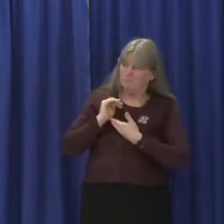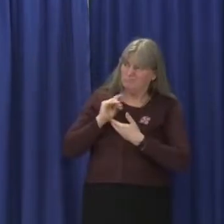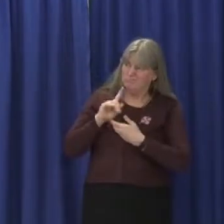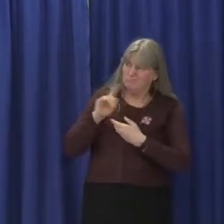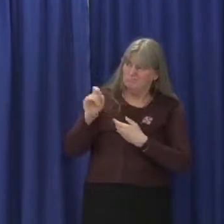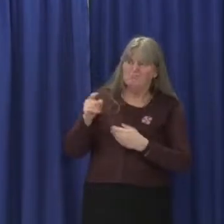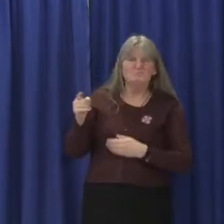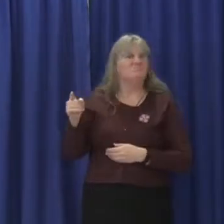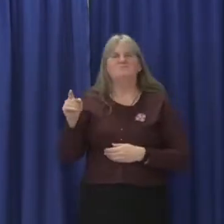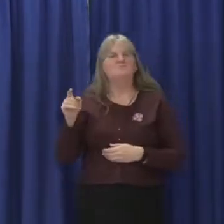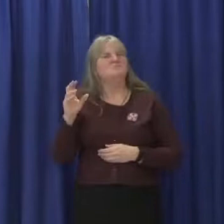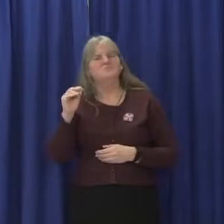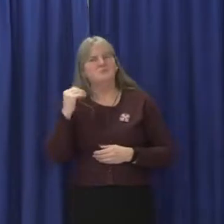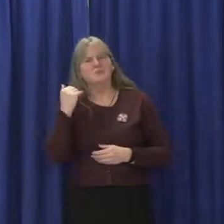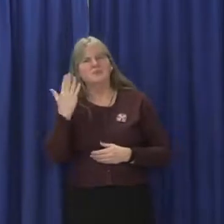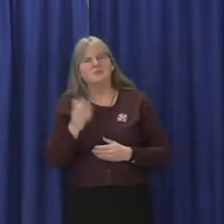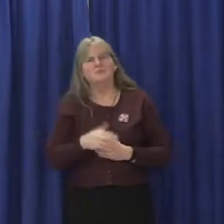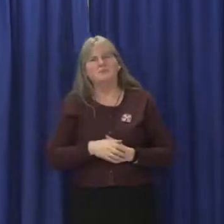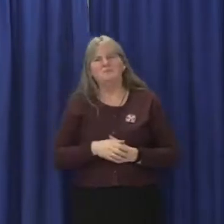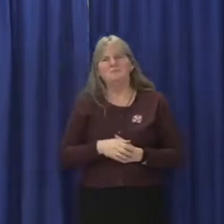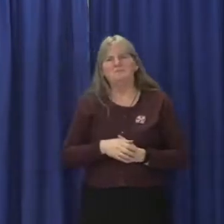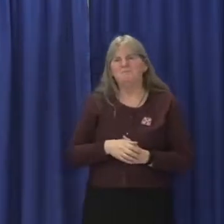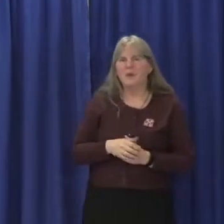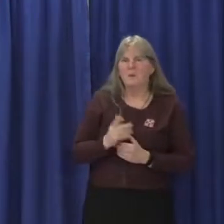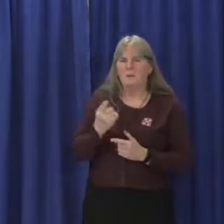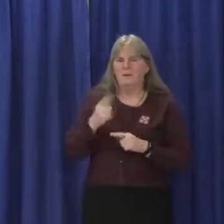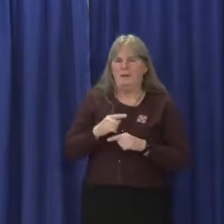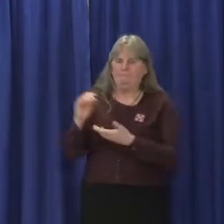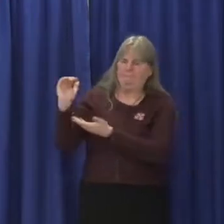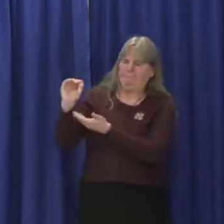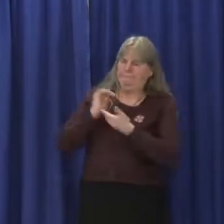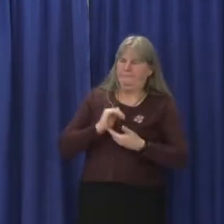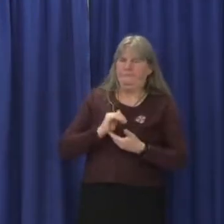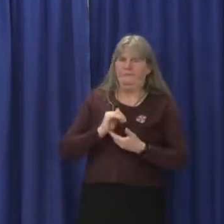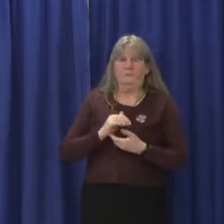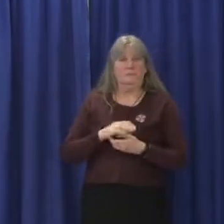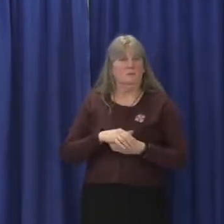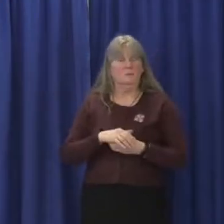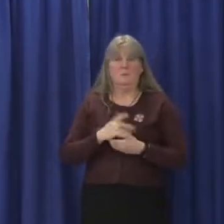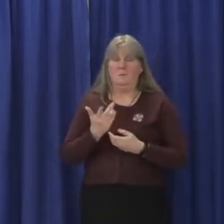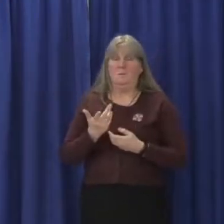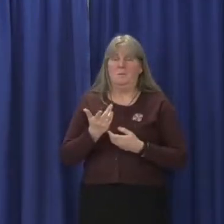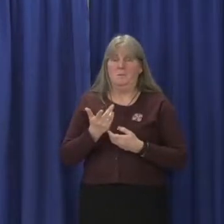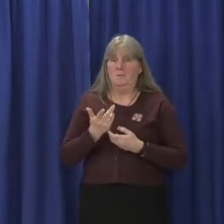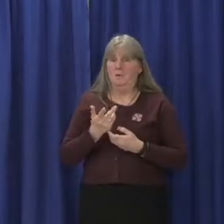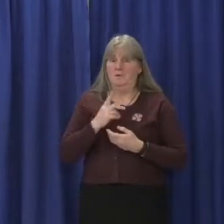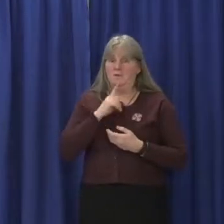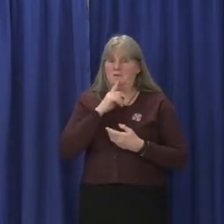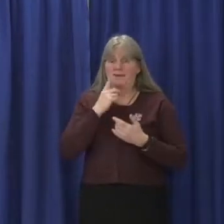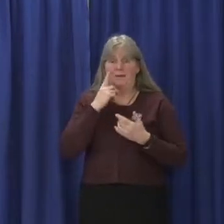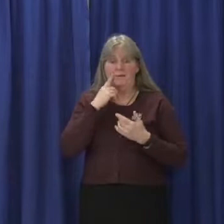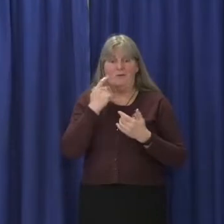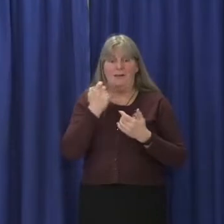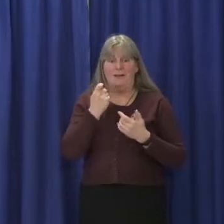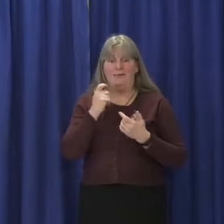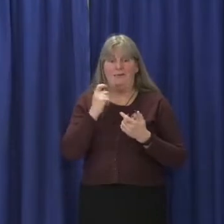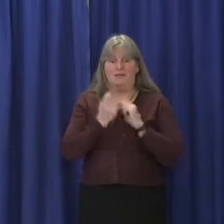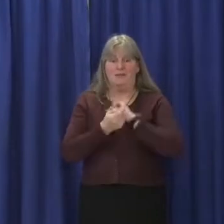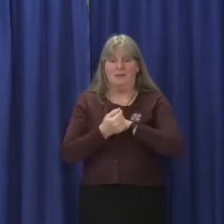Yeah, I don't have those details right now. It's been a really fluid conversation even today, and I know that the Minister responsible has been